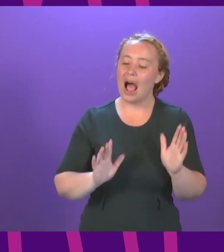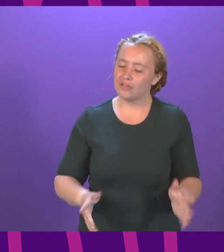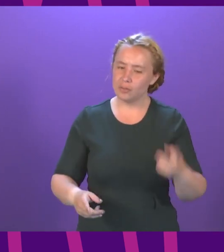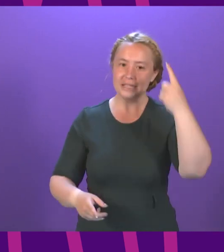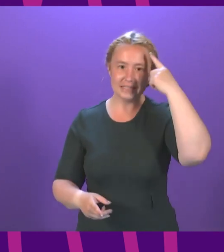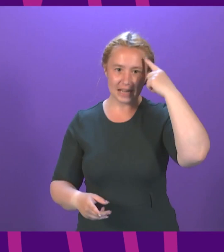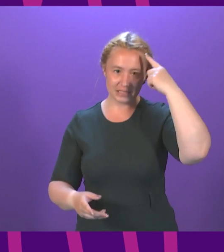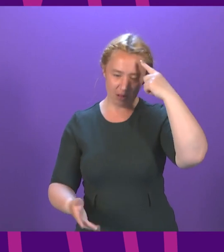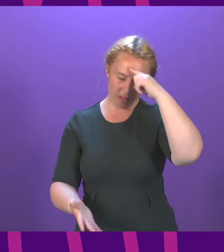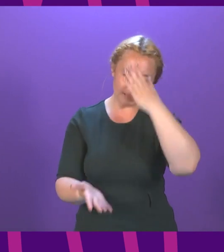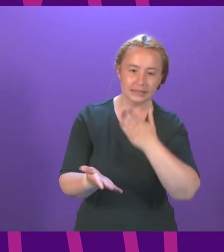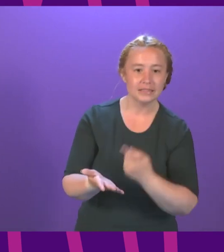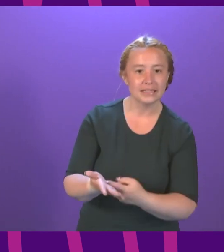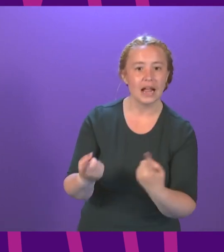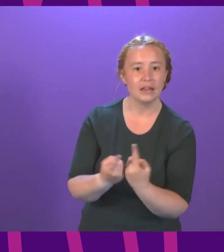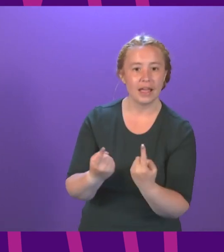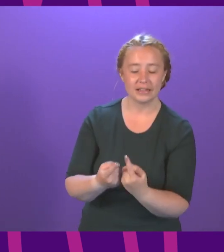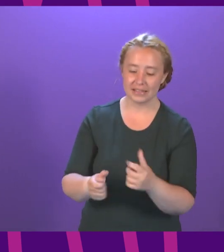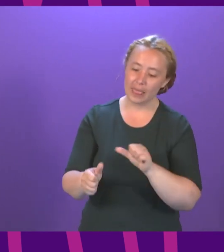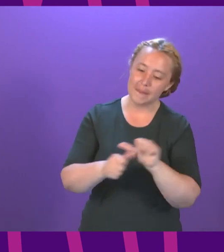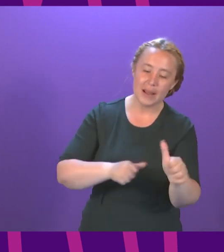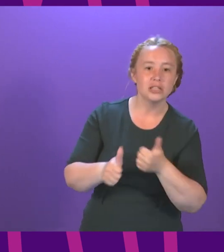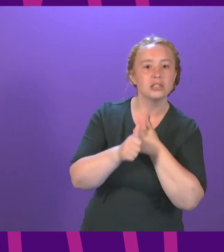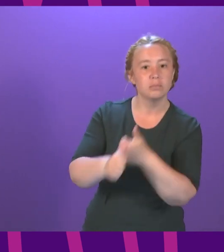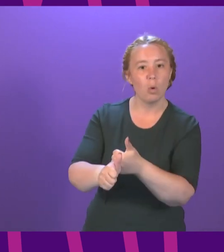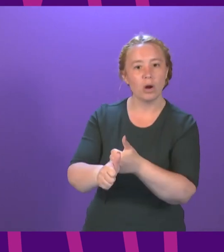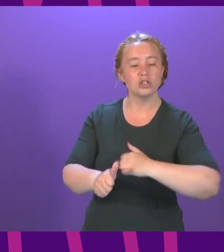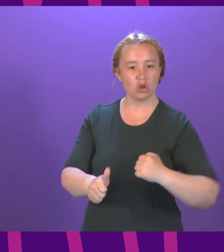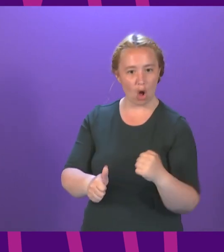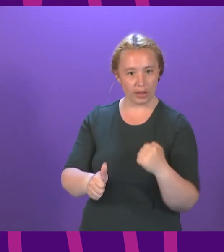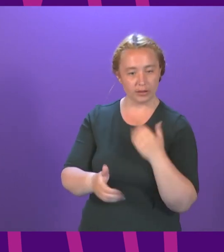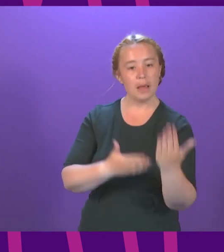My job is to take the decisions that I think are best to keep the country as safe as possible.